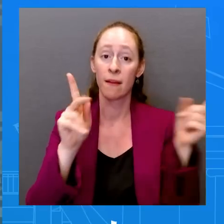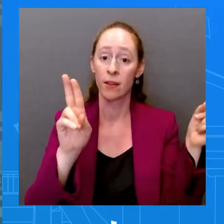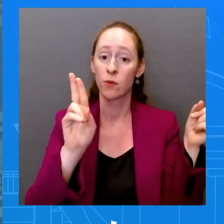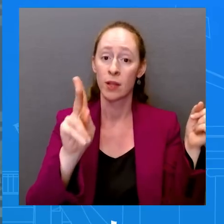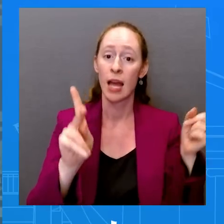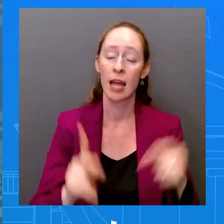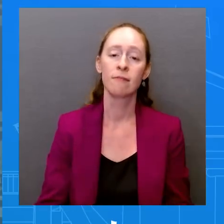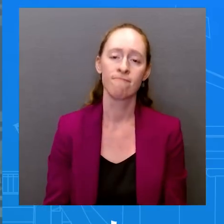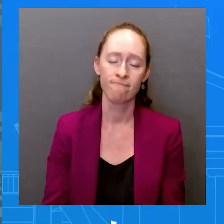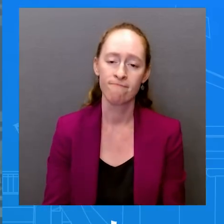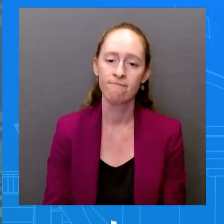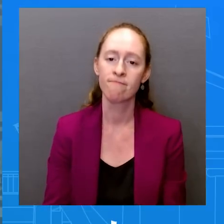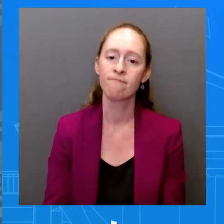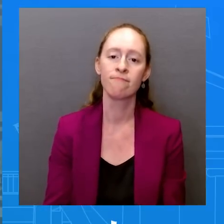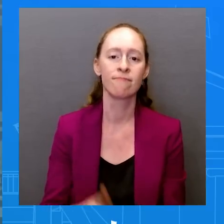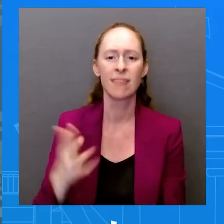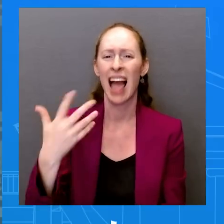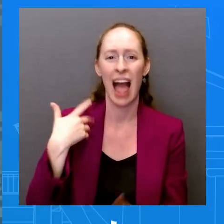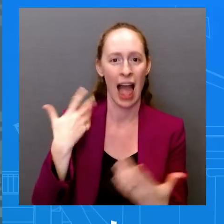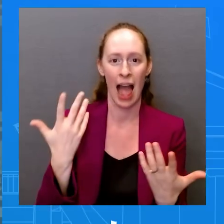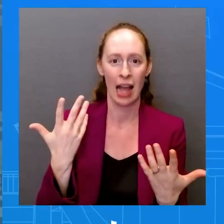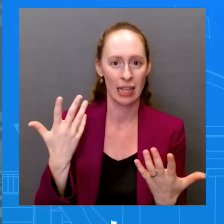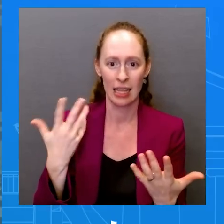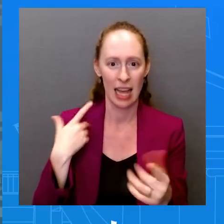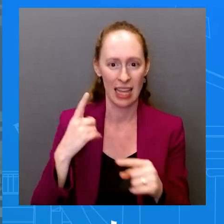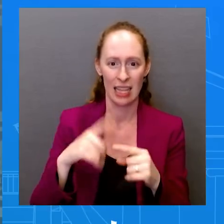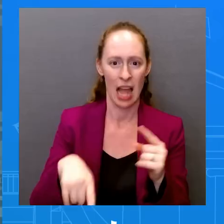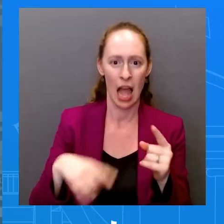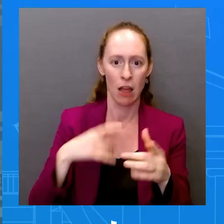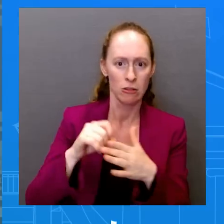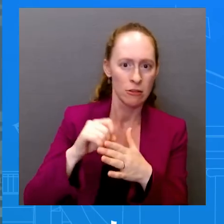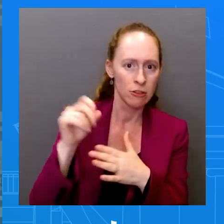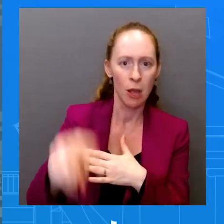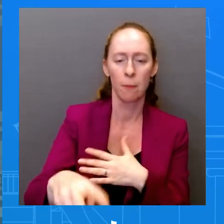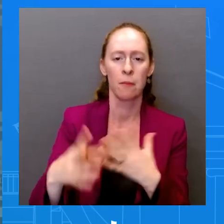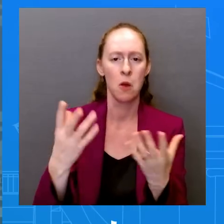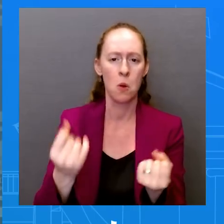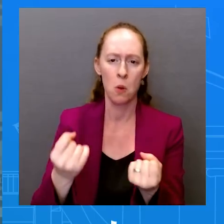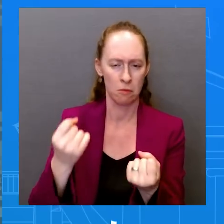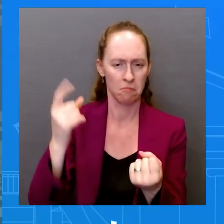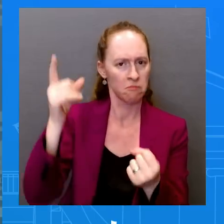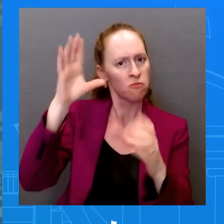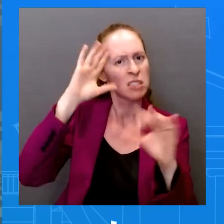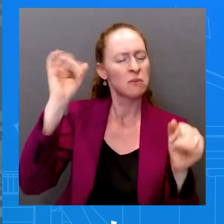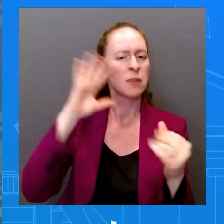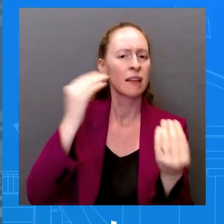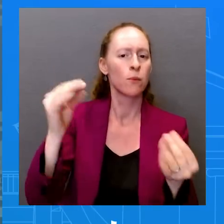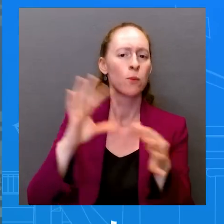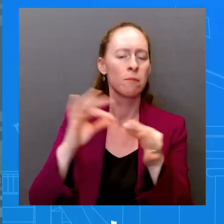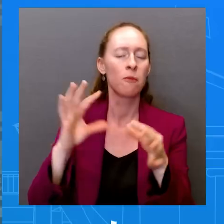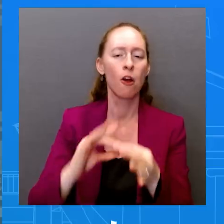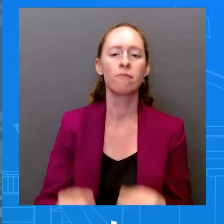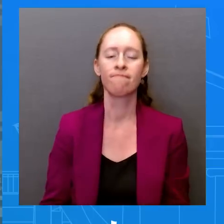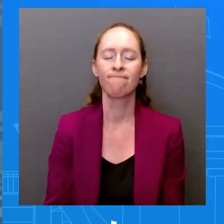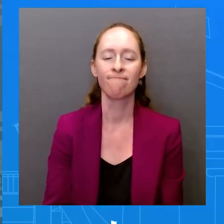of what the President is going to say. I want him to -- from you all to hear from him first,